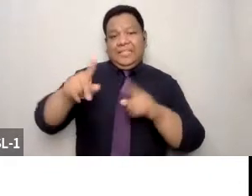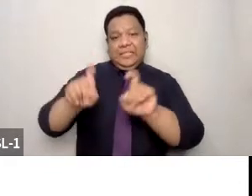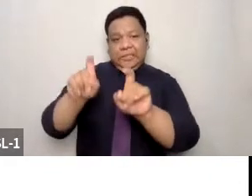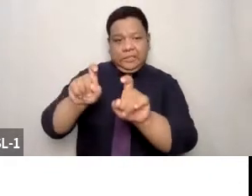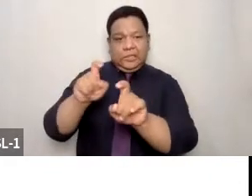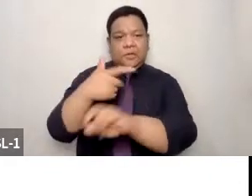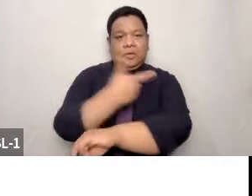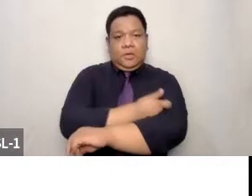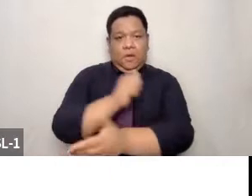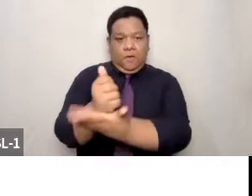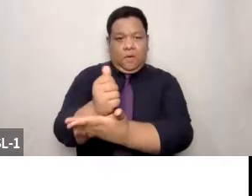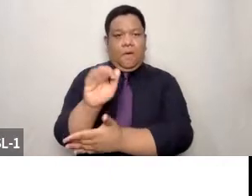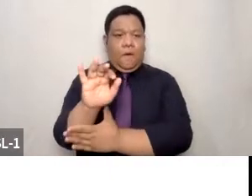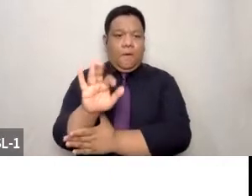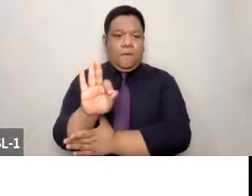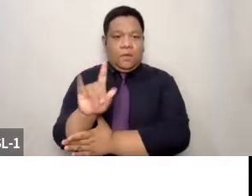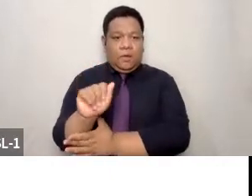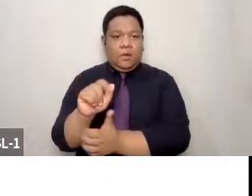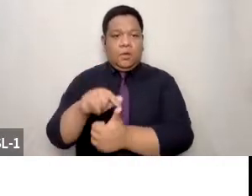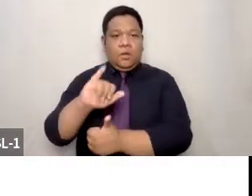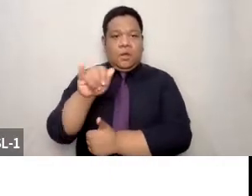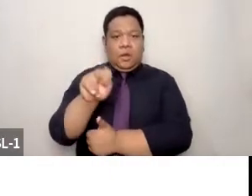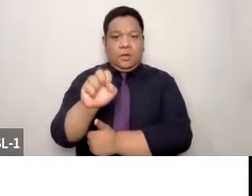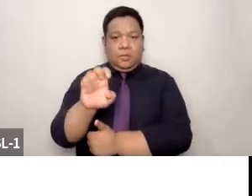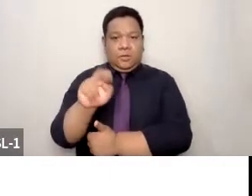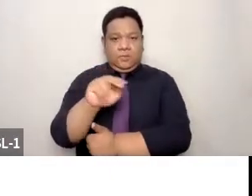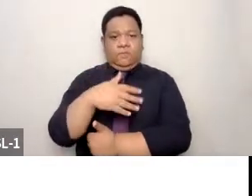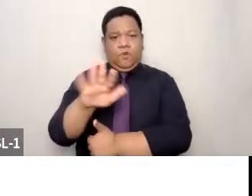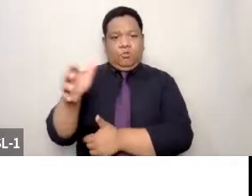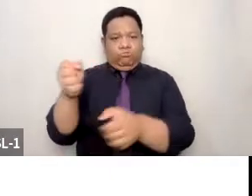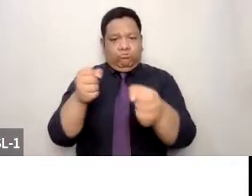Janssen started and the recruitment for Janssen has been concluded.